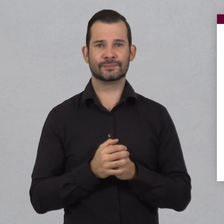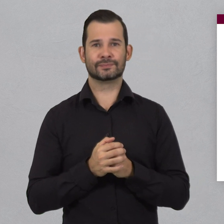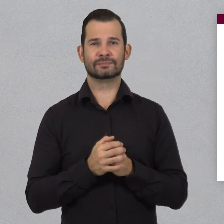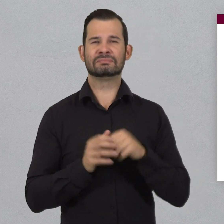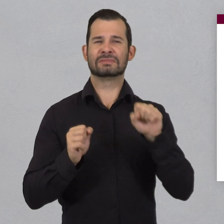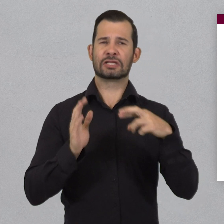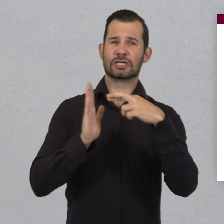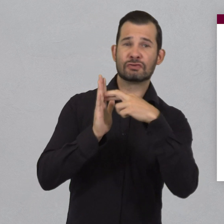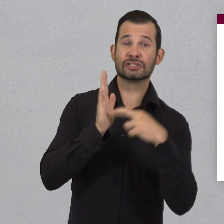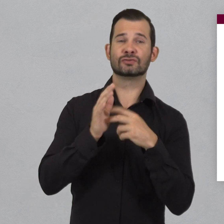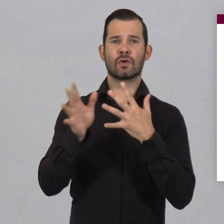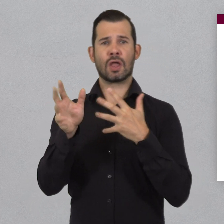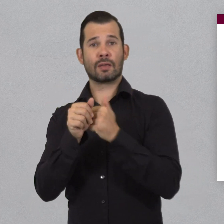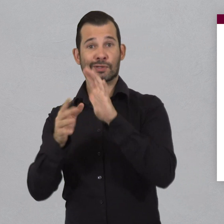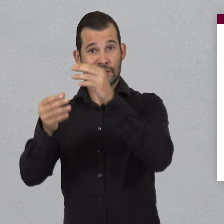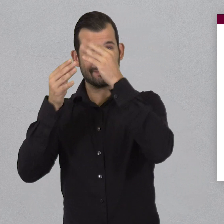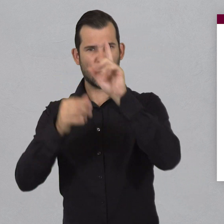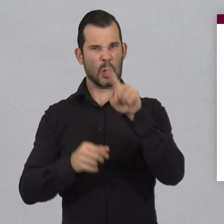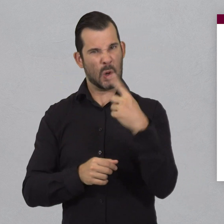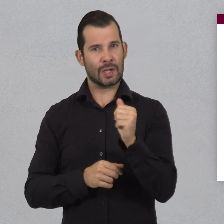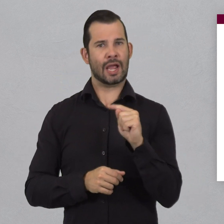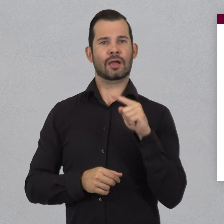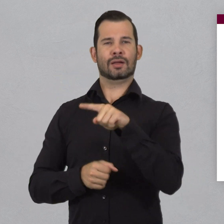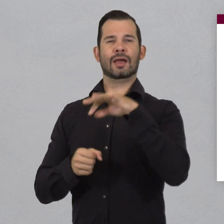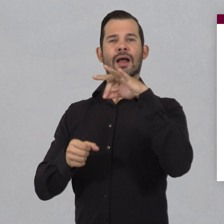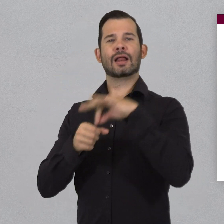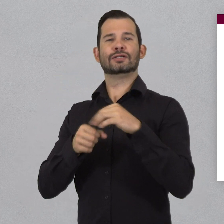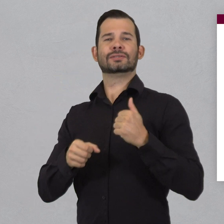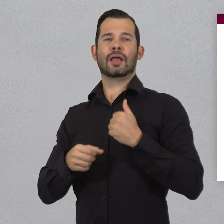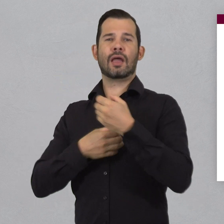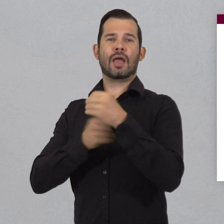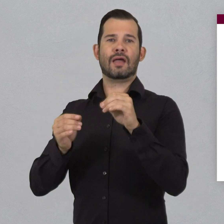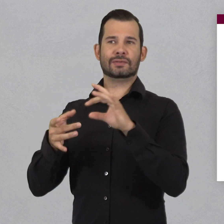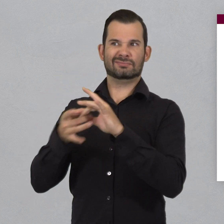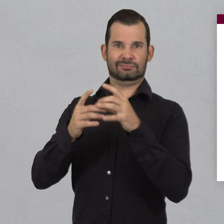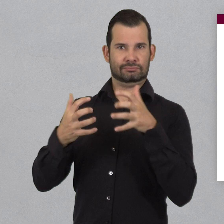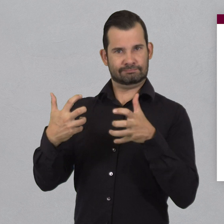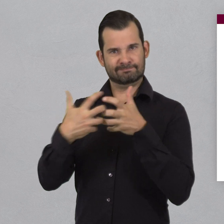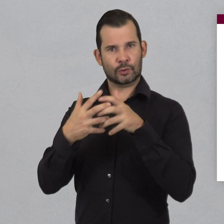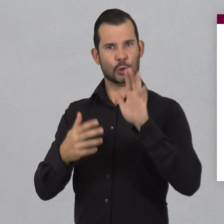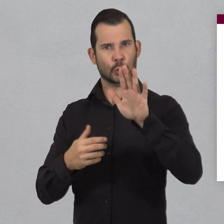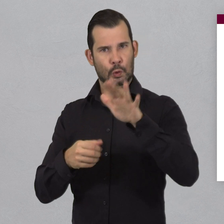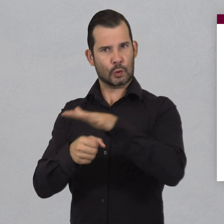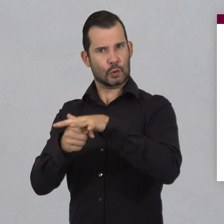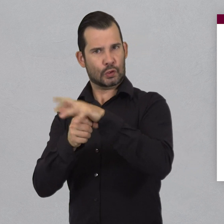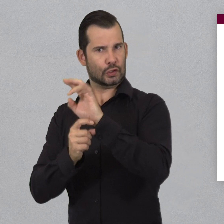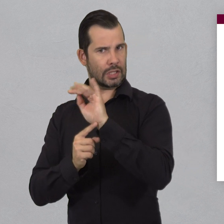You can register or update your information only at the Elections Canada office in your